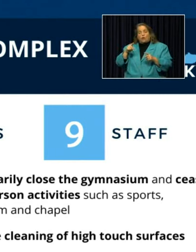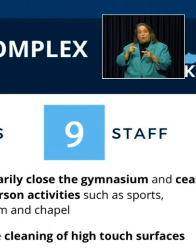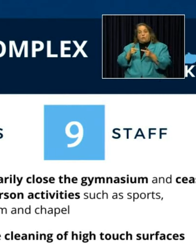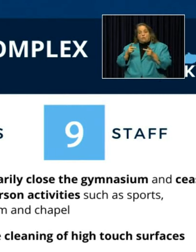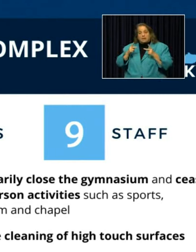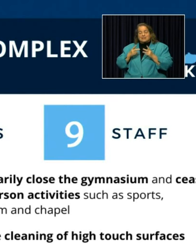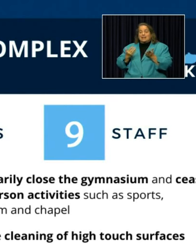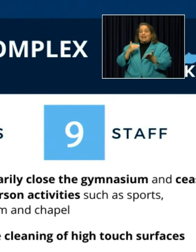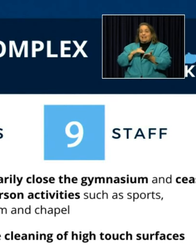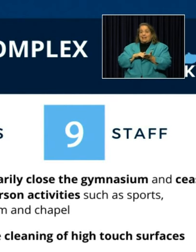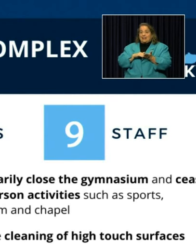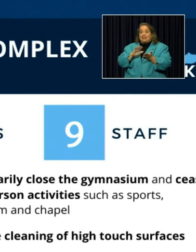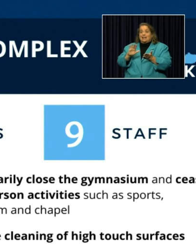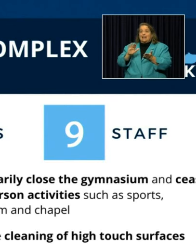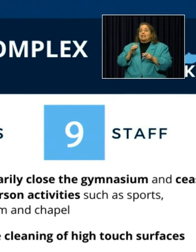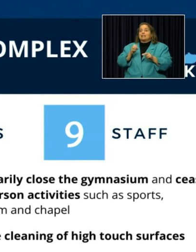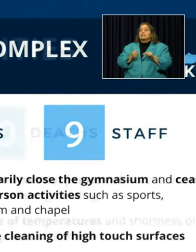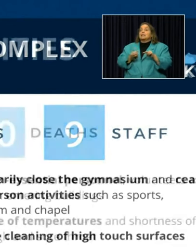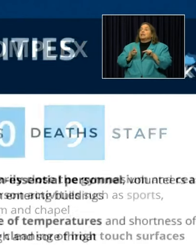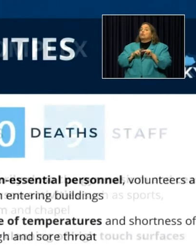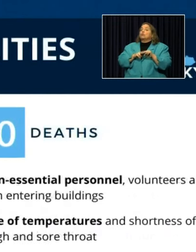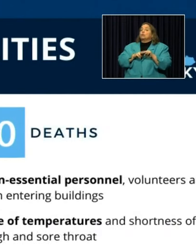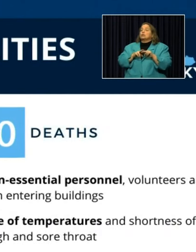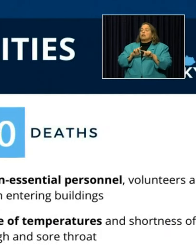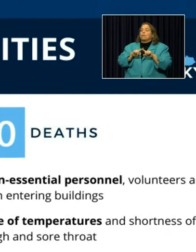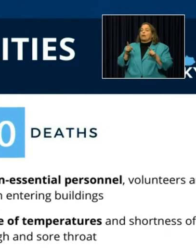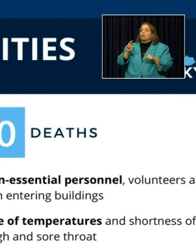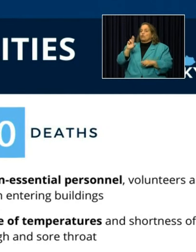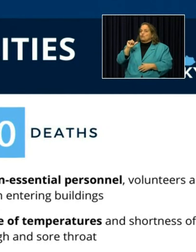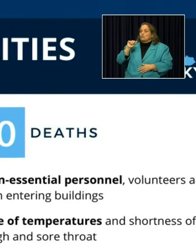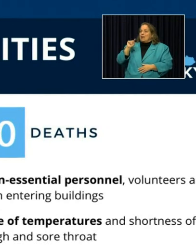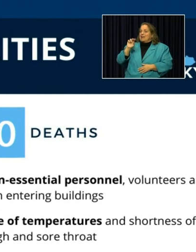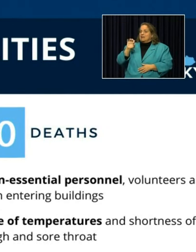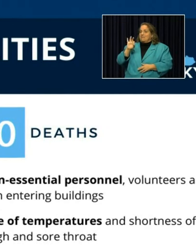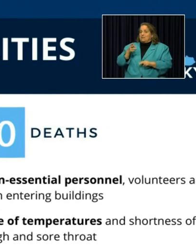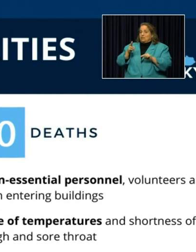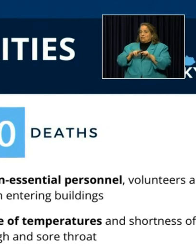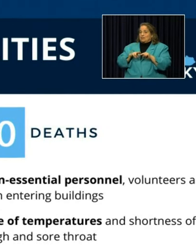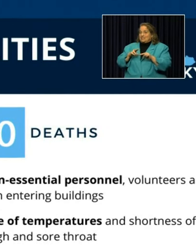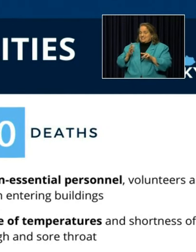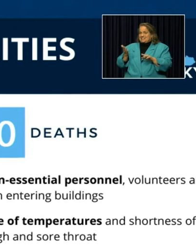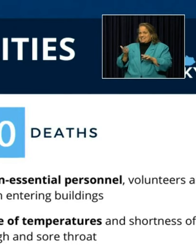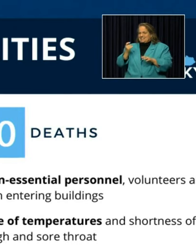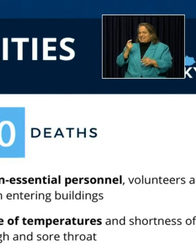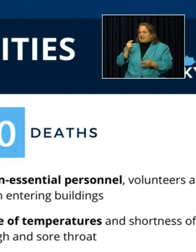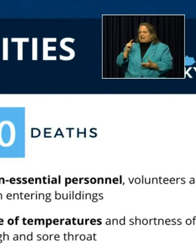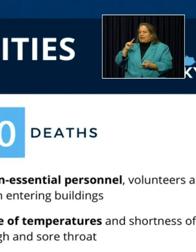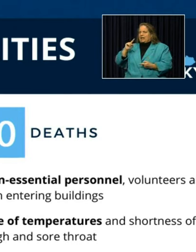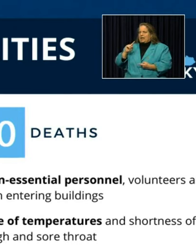SURPRISING THAT A LITTLE UNDER 30% OF OUR DEATHS ARE IN ONE OF